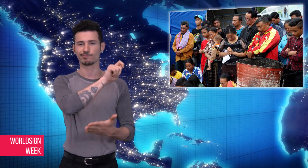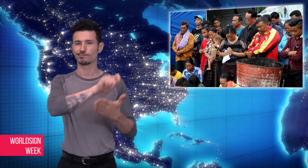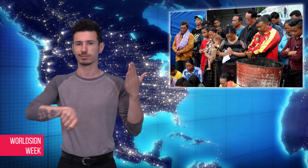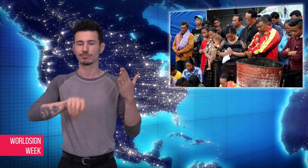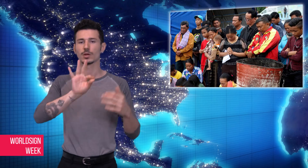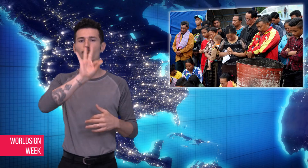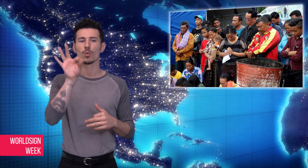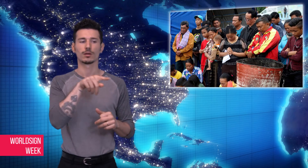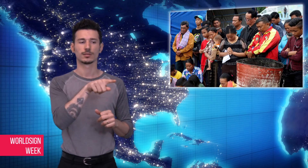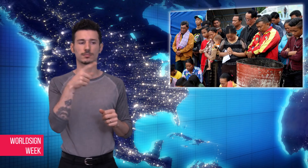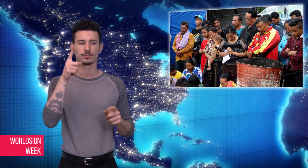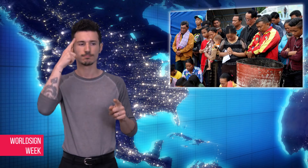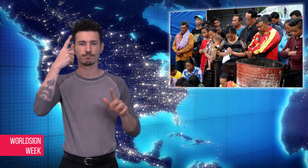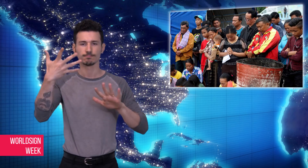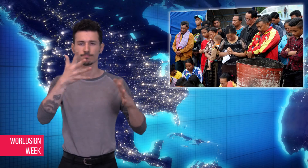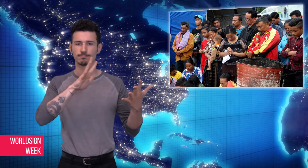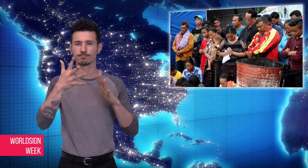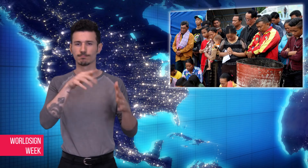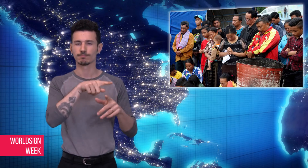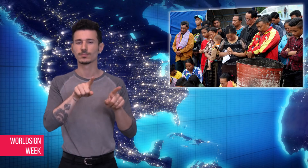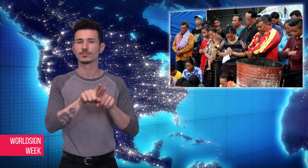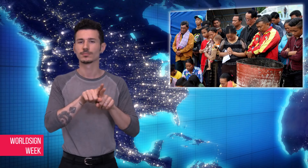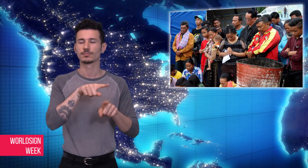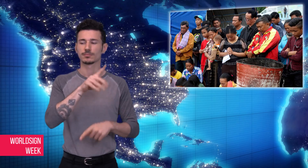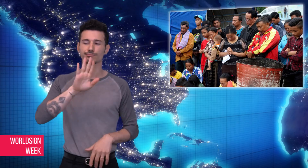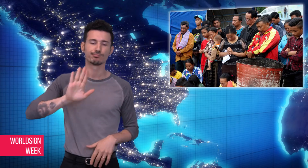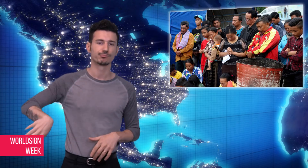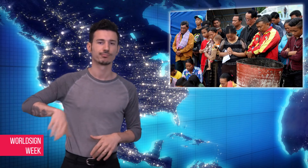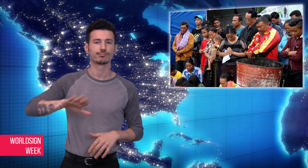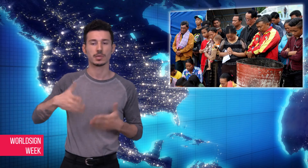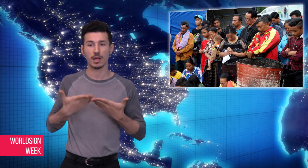the search. The ferry captain has